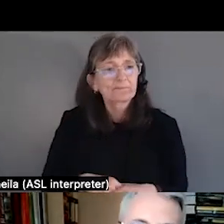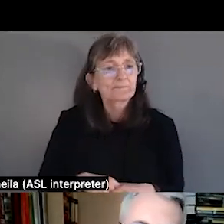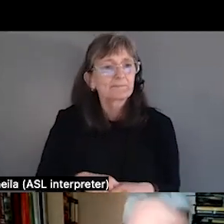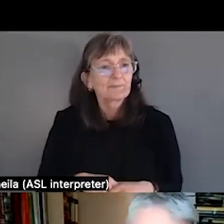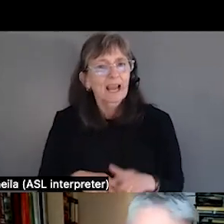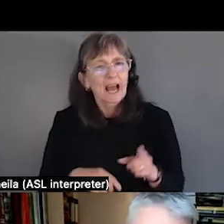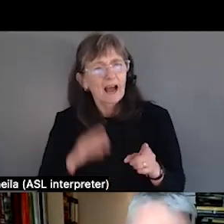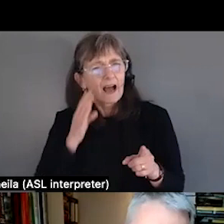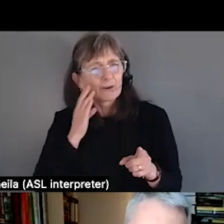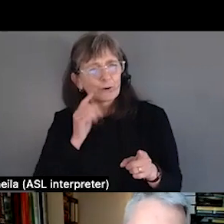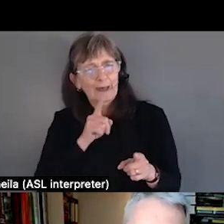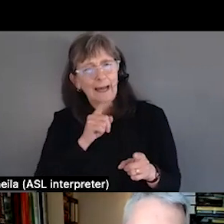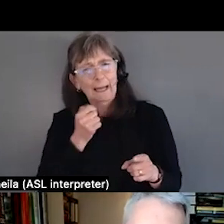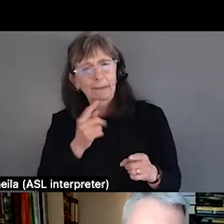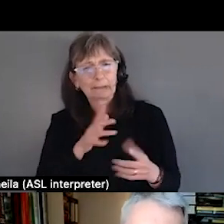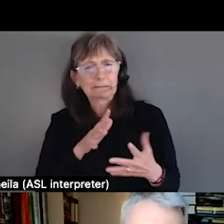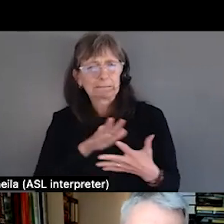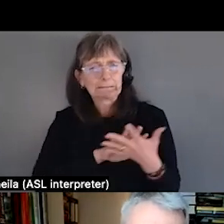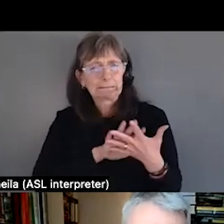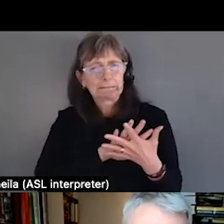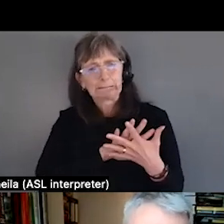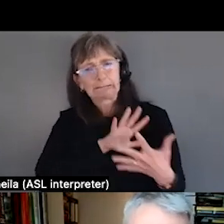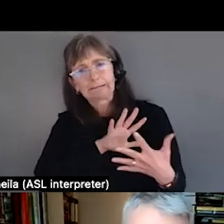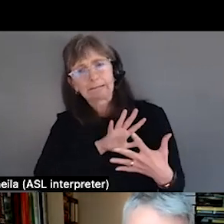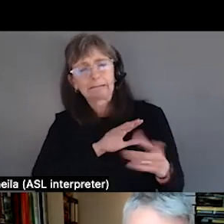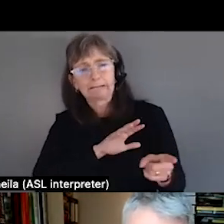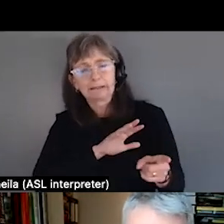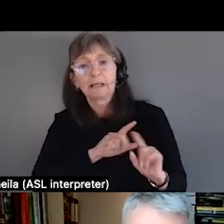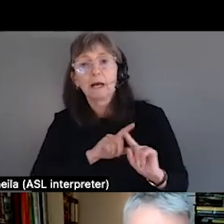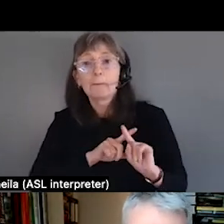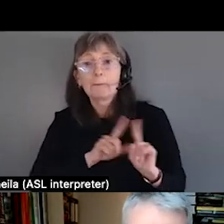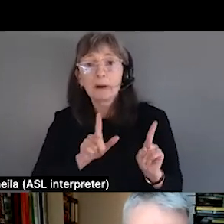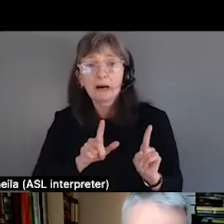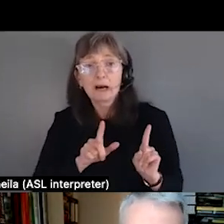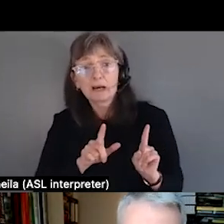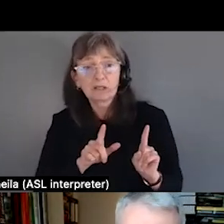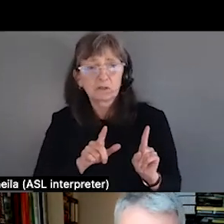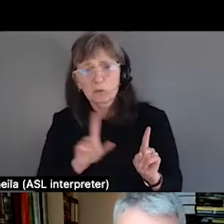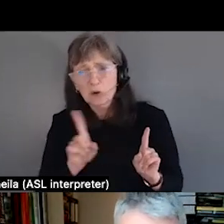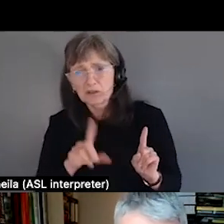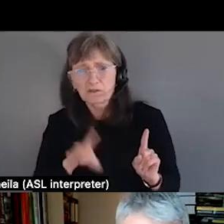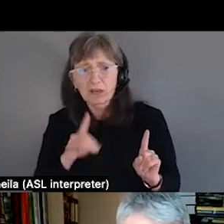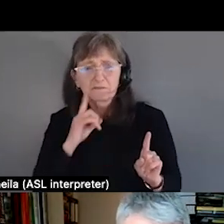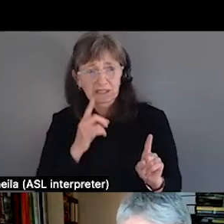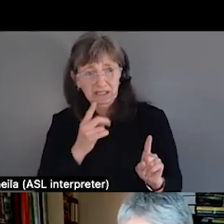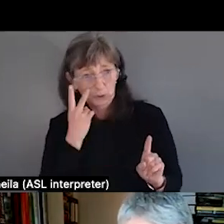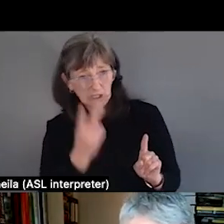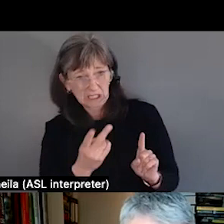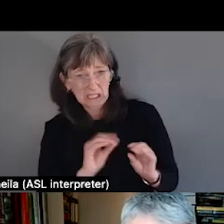at this point, and what's useful is kind of visualising that and explaining it in more detail.